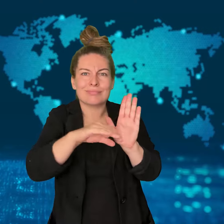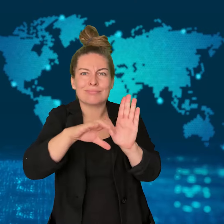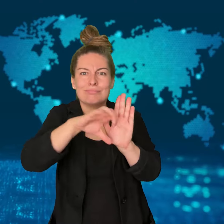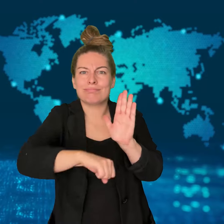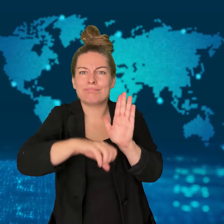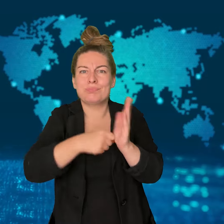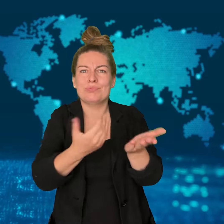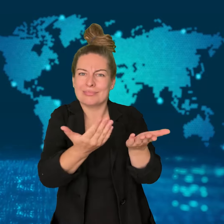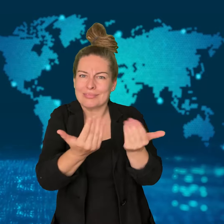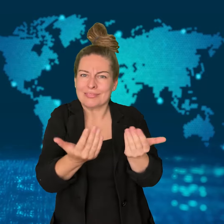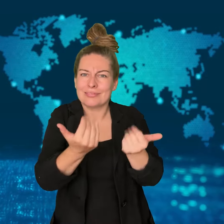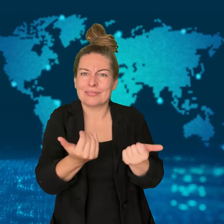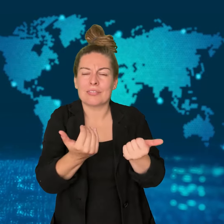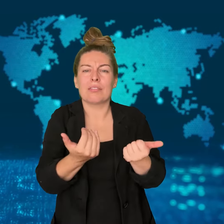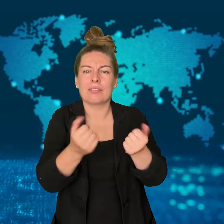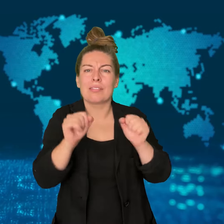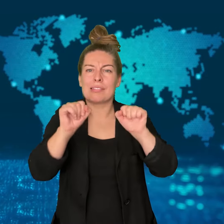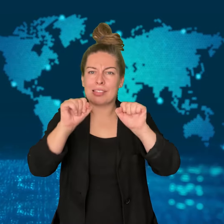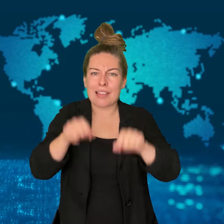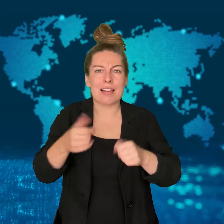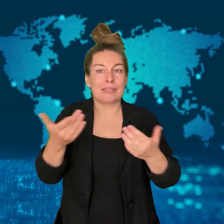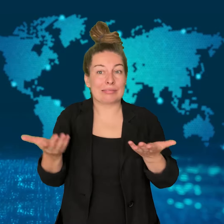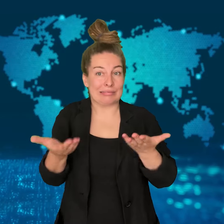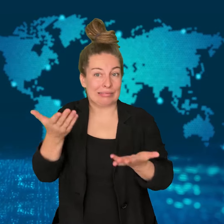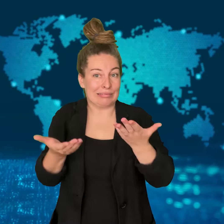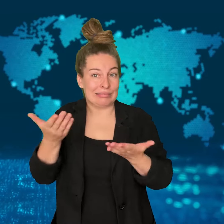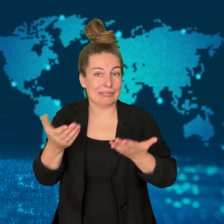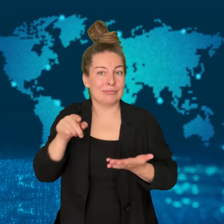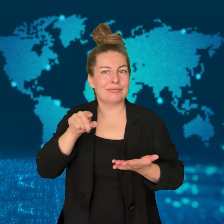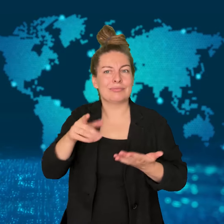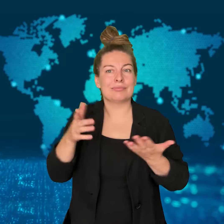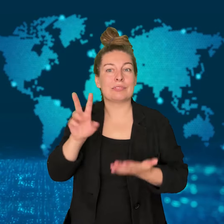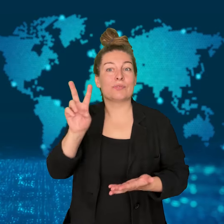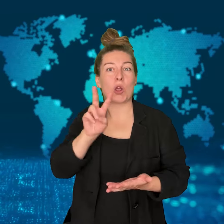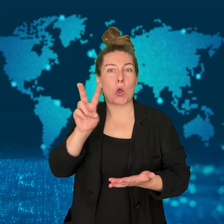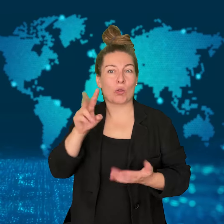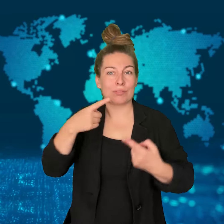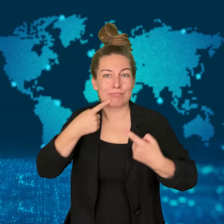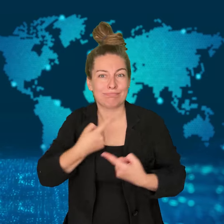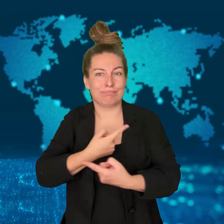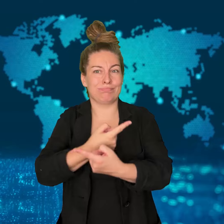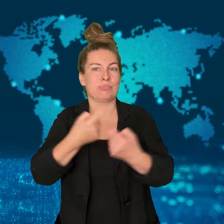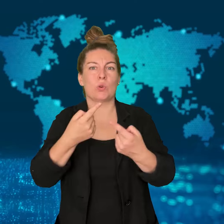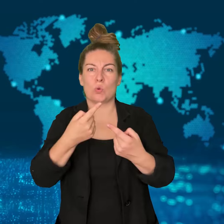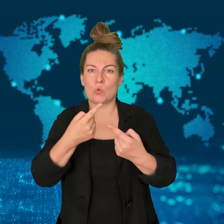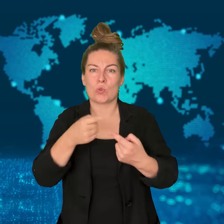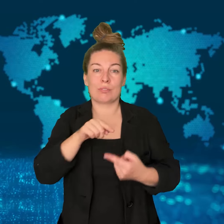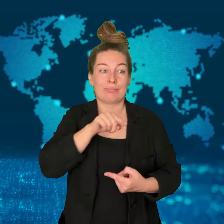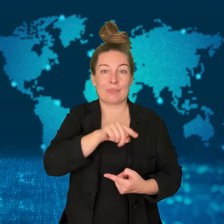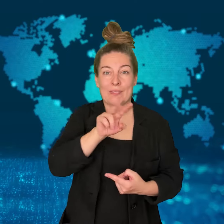the identities of the accused as well as the specific allegations.